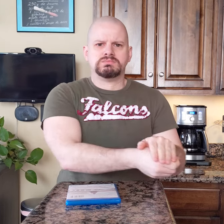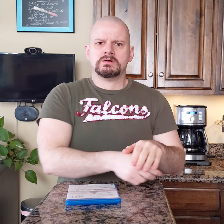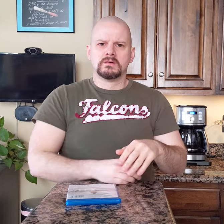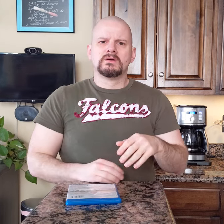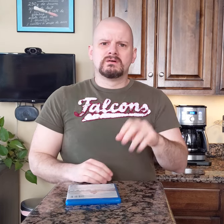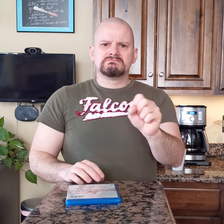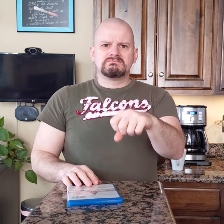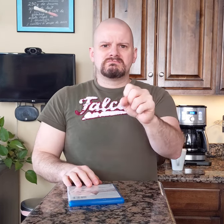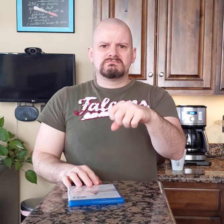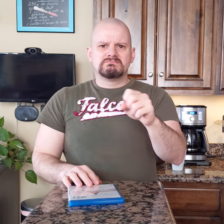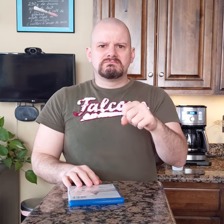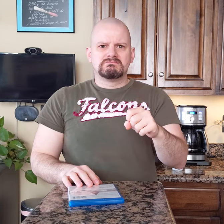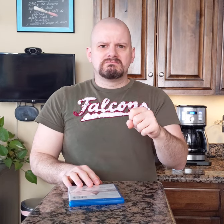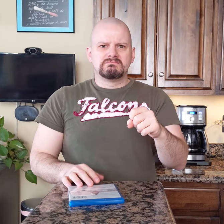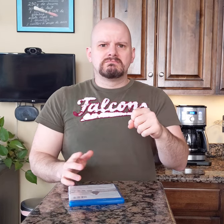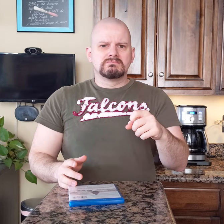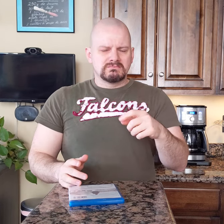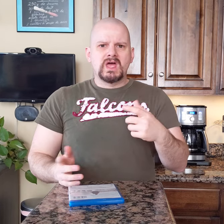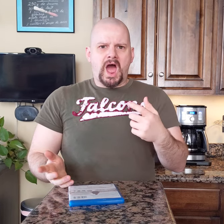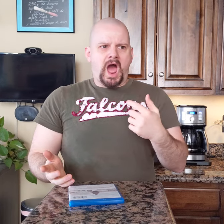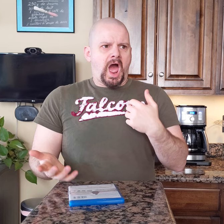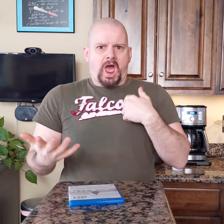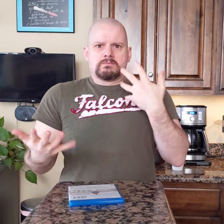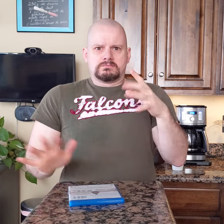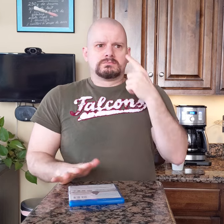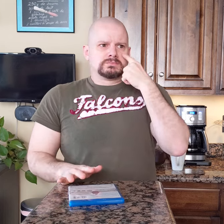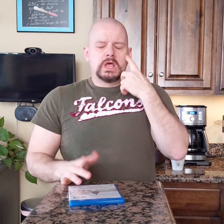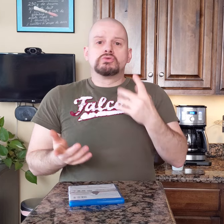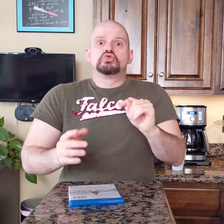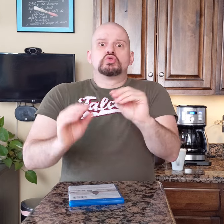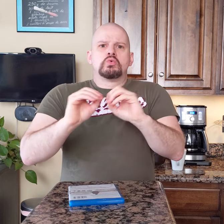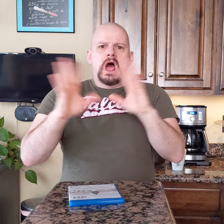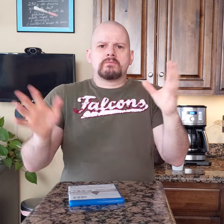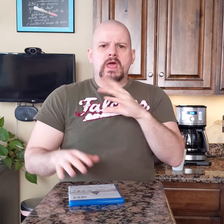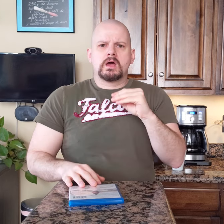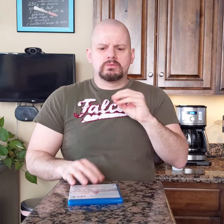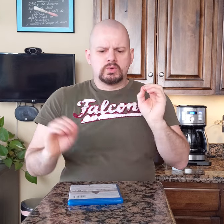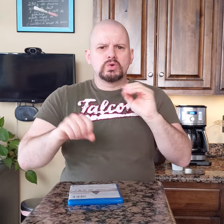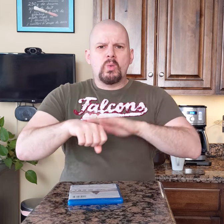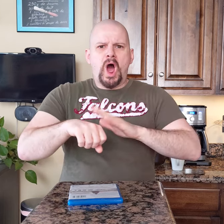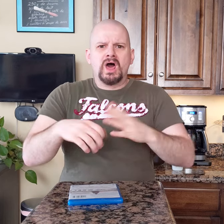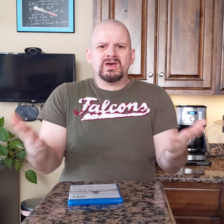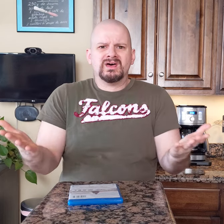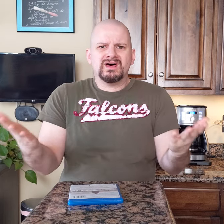Indeed, it is! It's way too obvious and there's no warning about this!